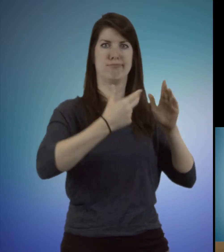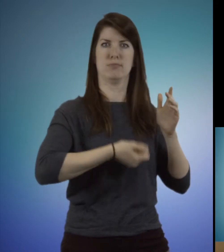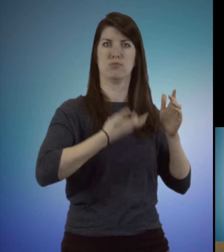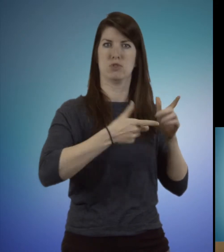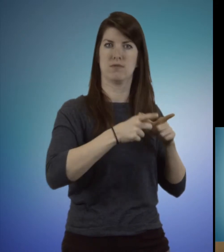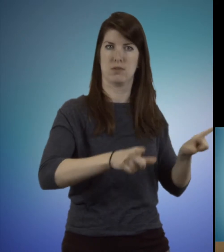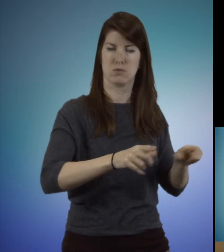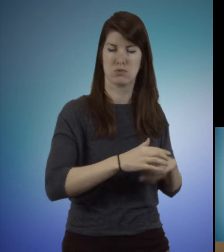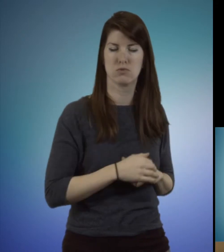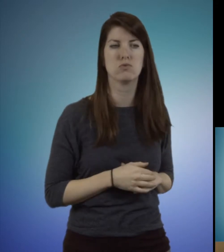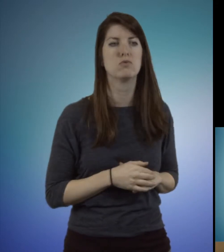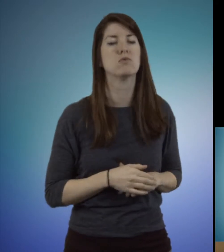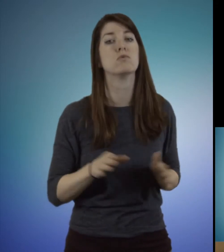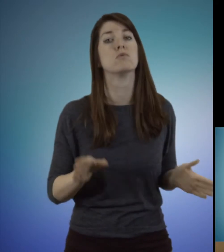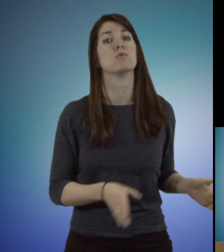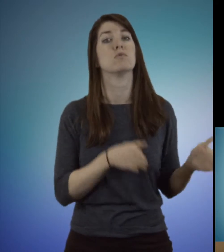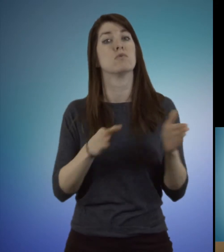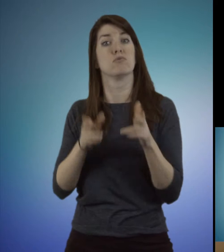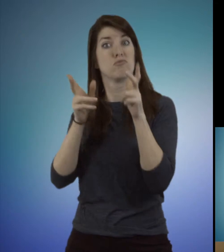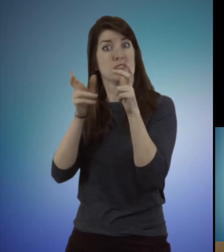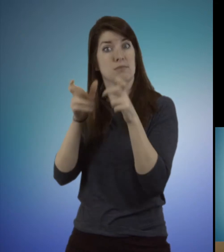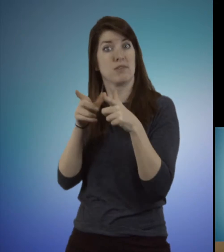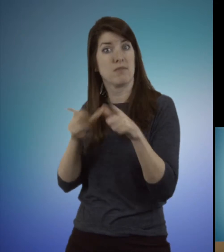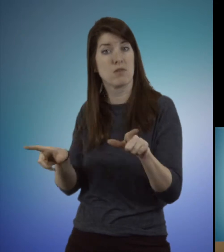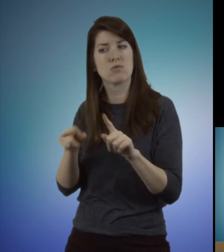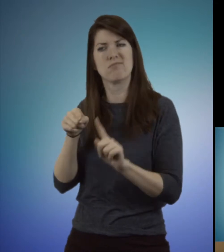Receptive language is how much a child understands or comprehends.